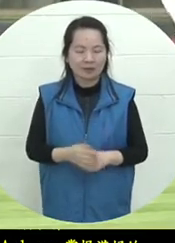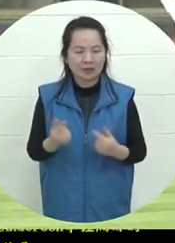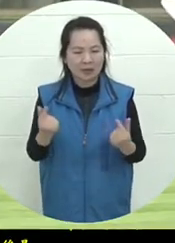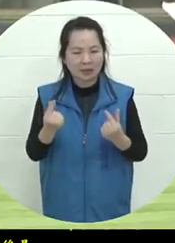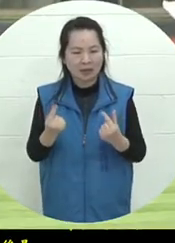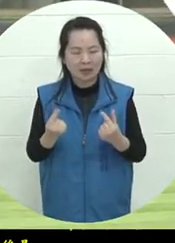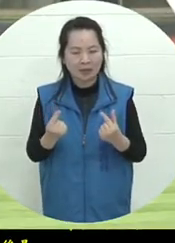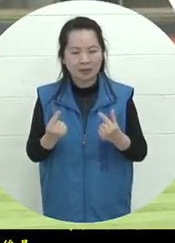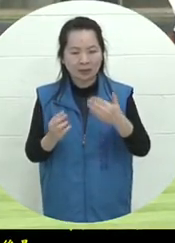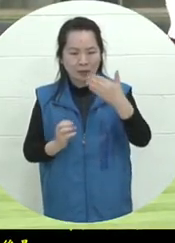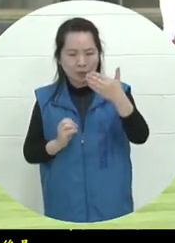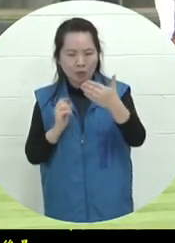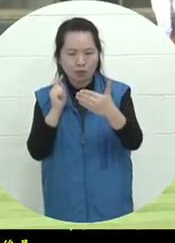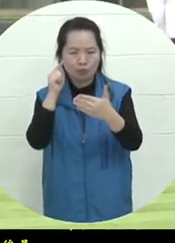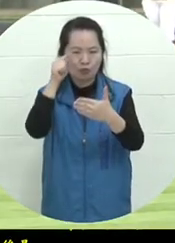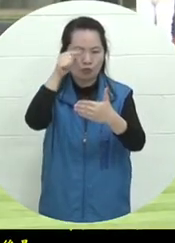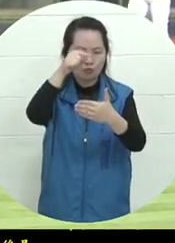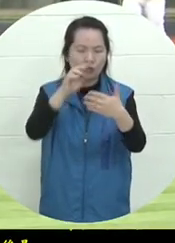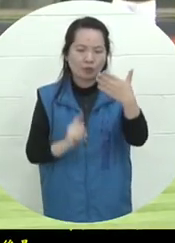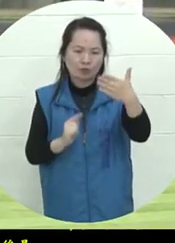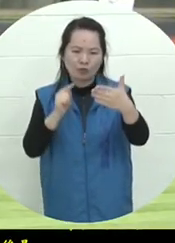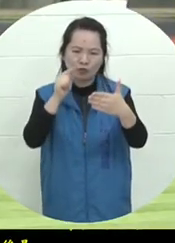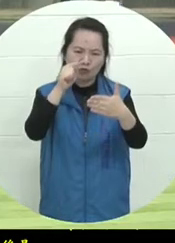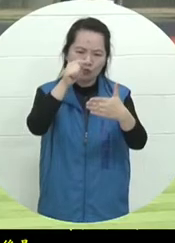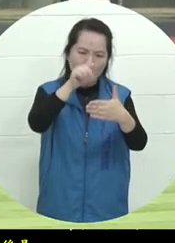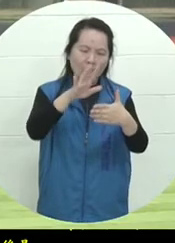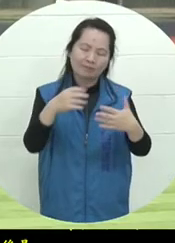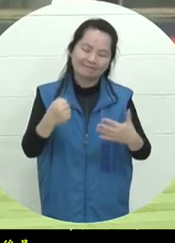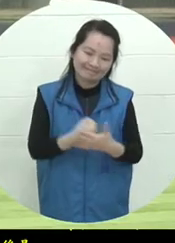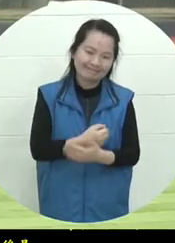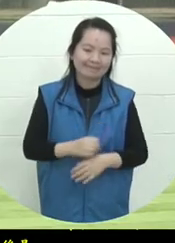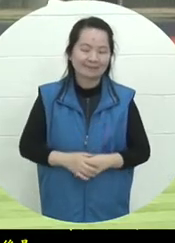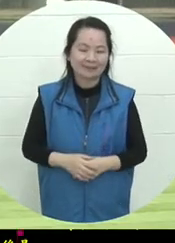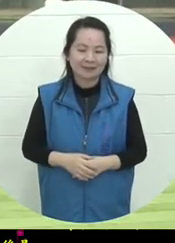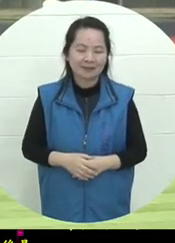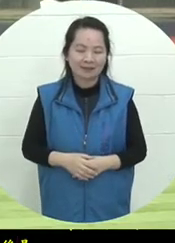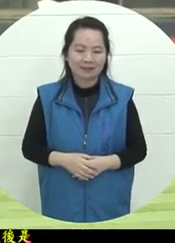wall with a punch that crossed the court. Oh, this is a pity. He hit